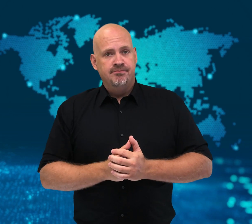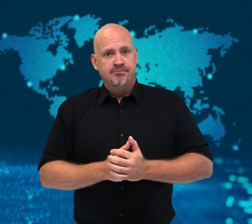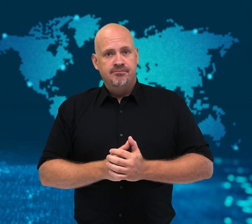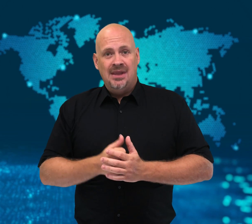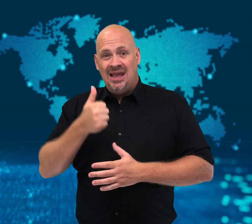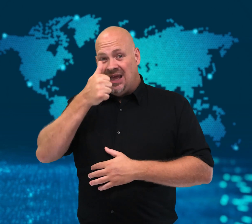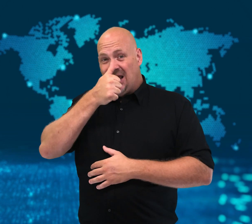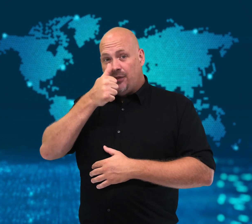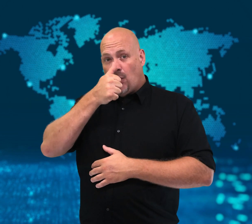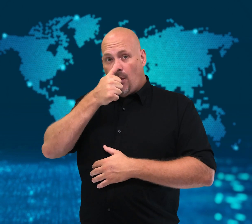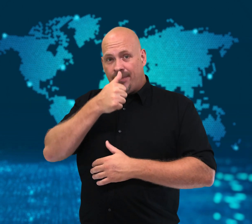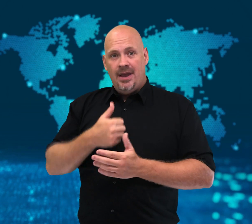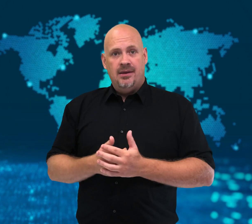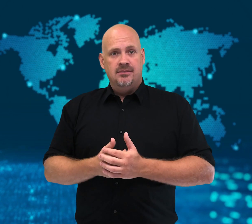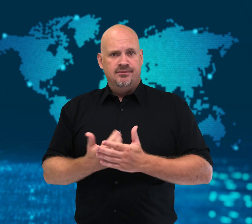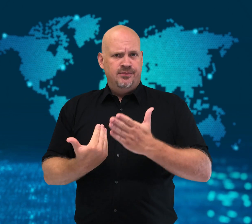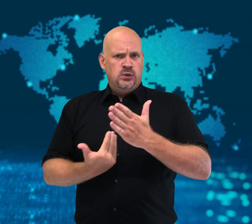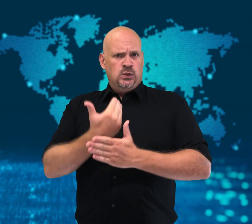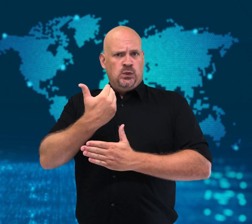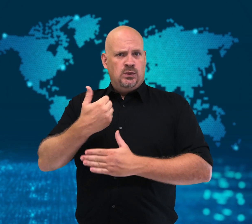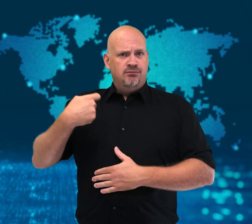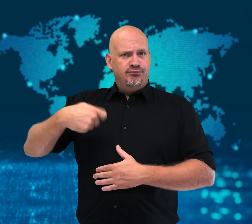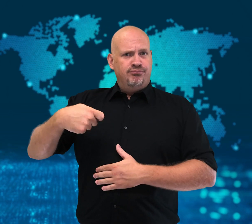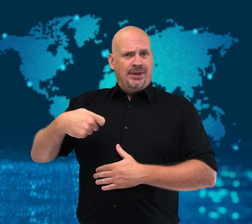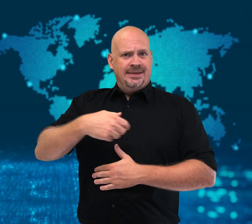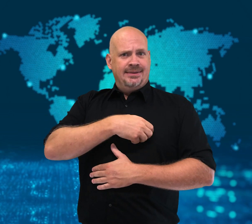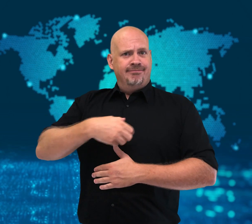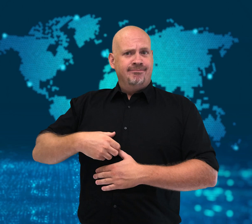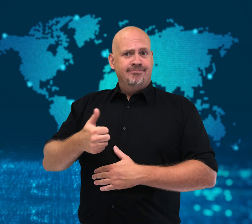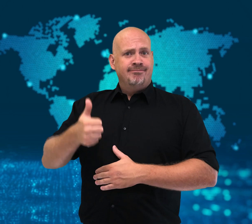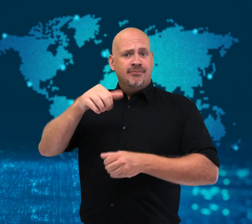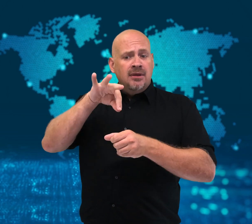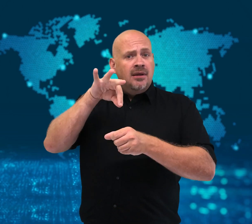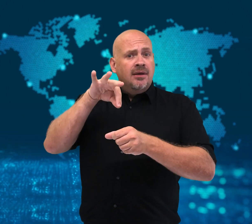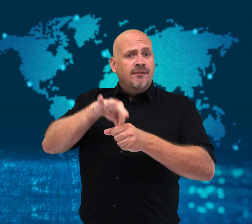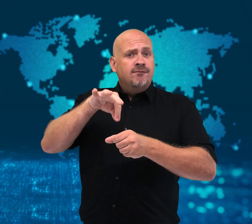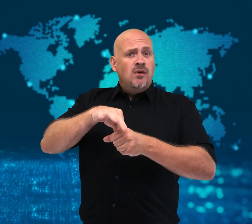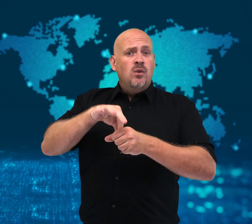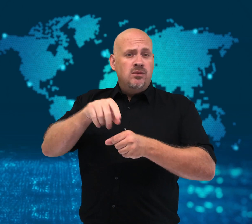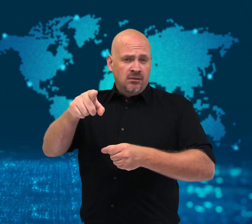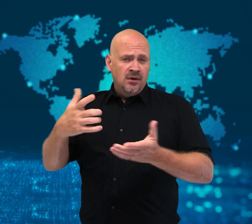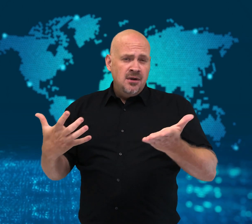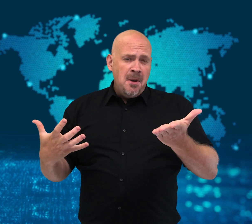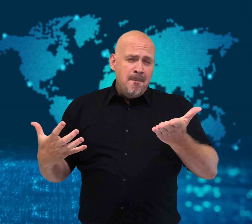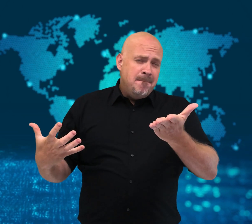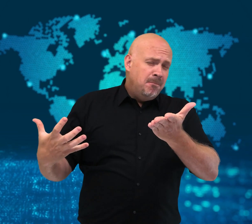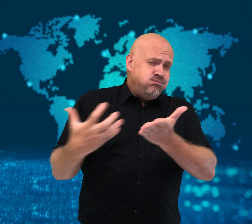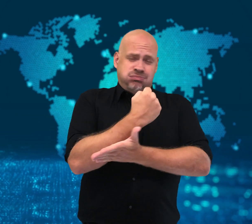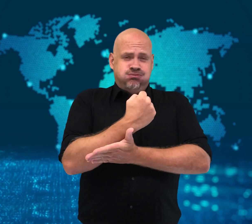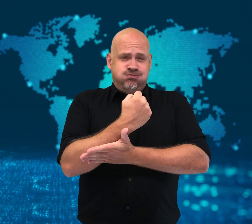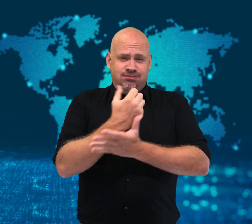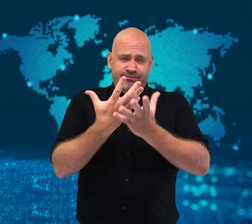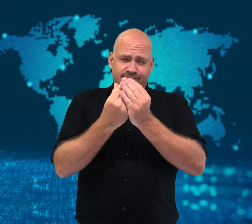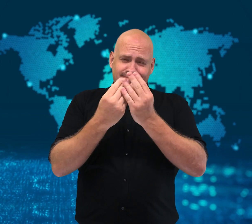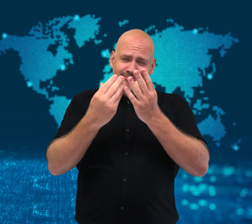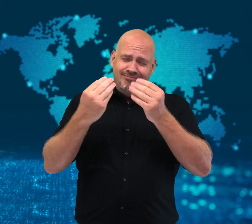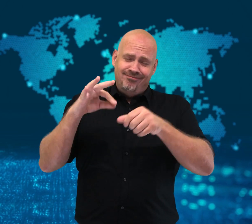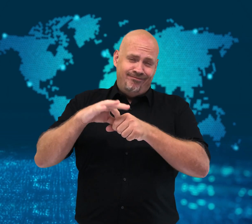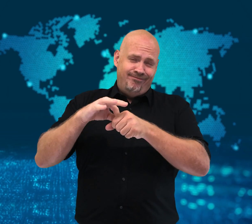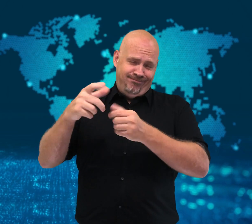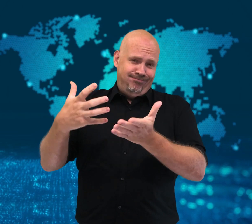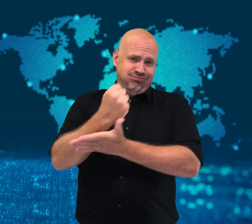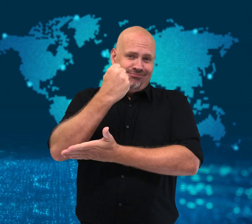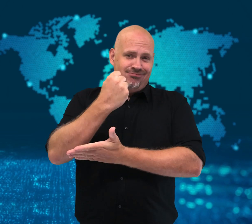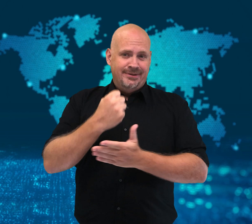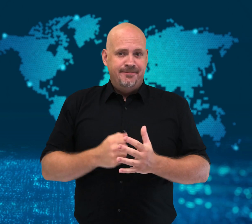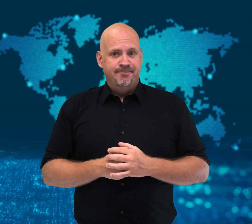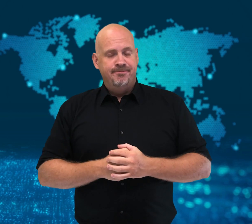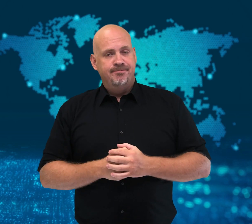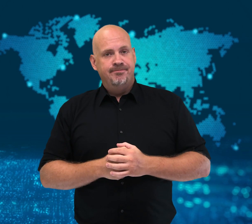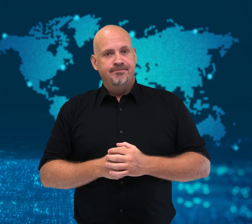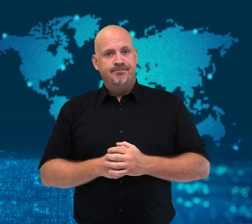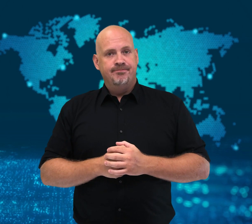Landslide election victory.